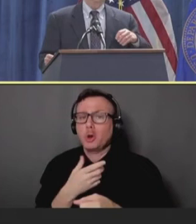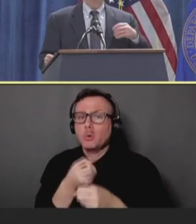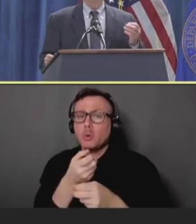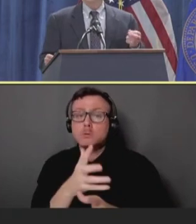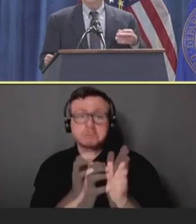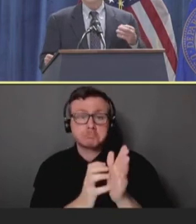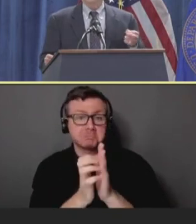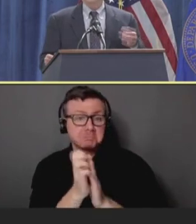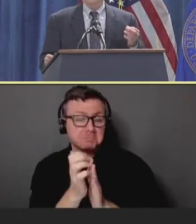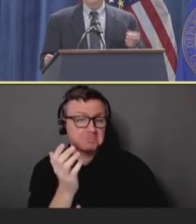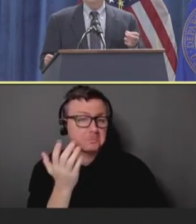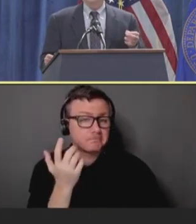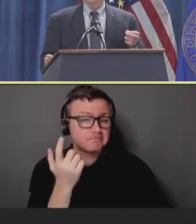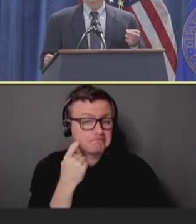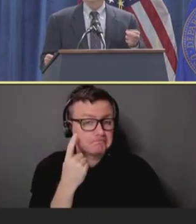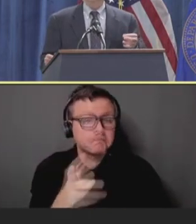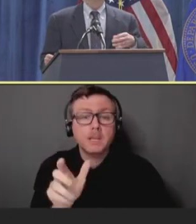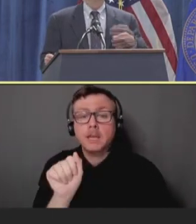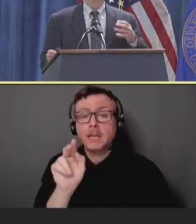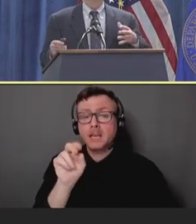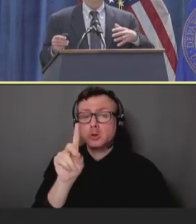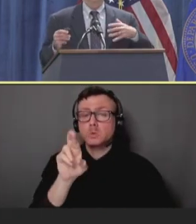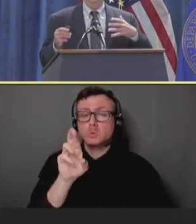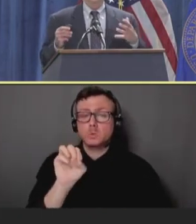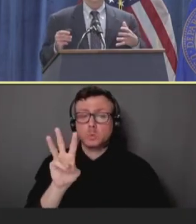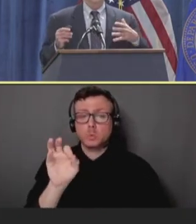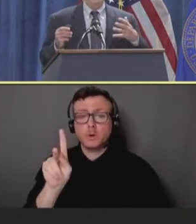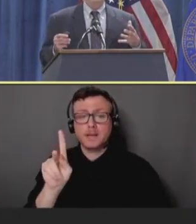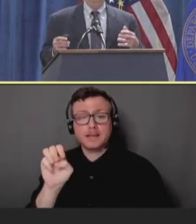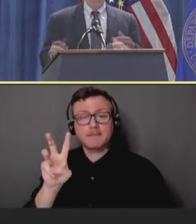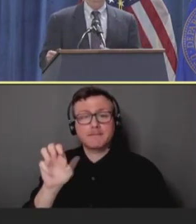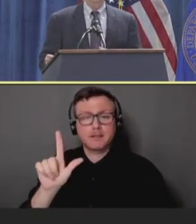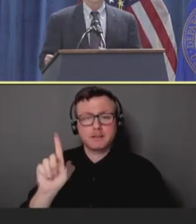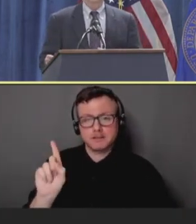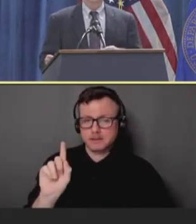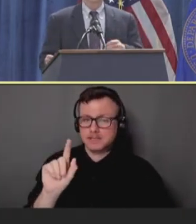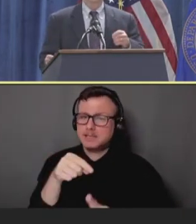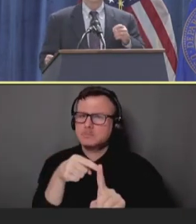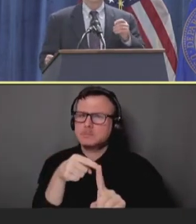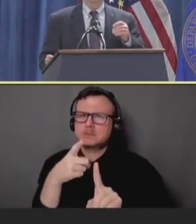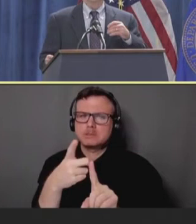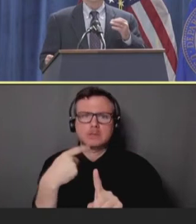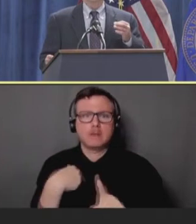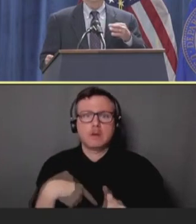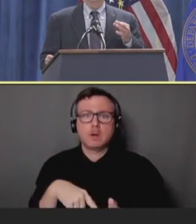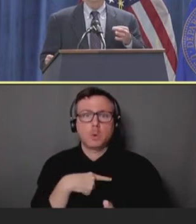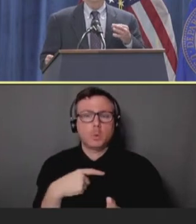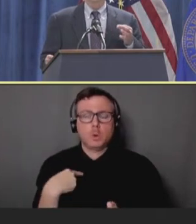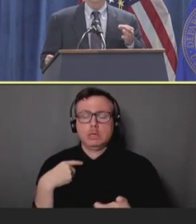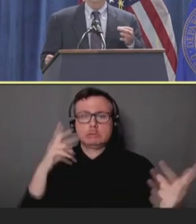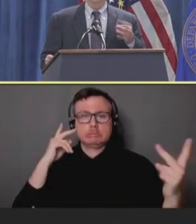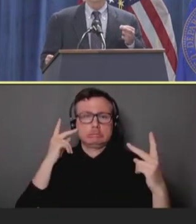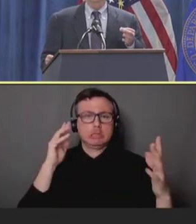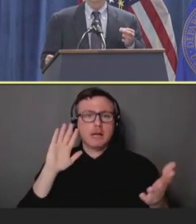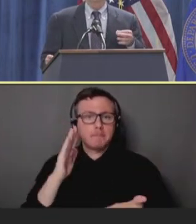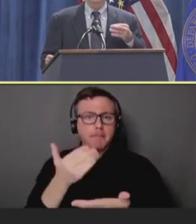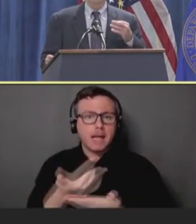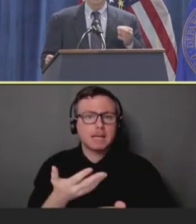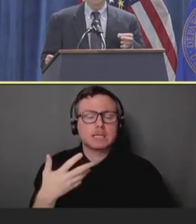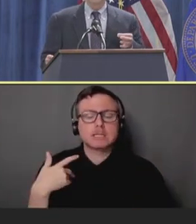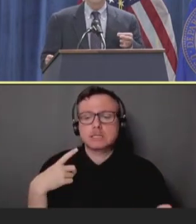As you know, Andrew Wakefield basically panicked us all, when he came out with a study completely